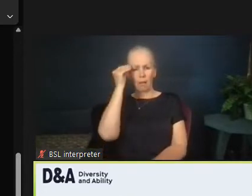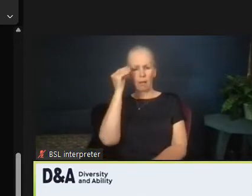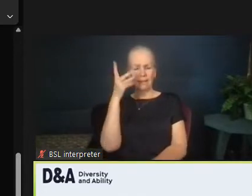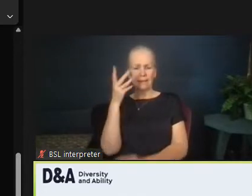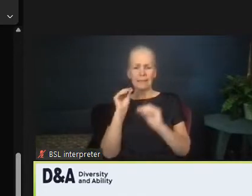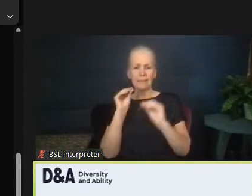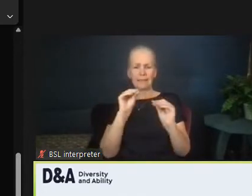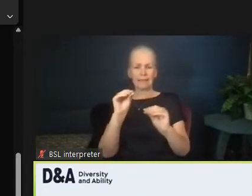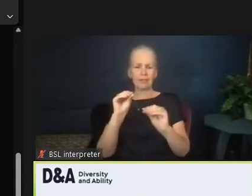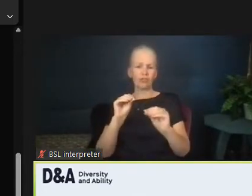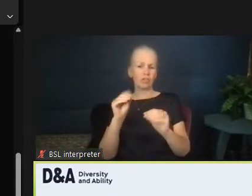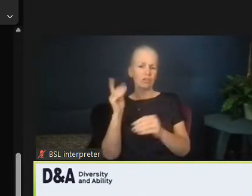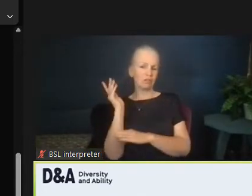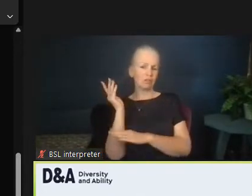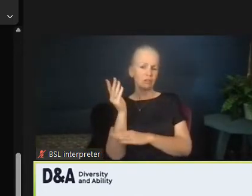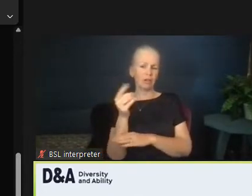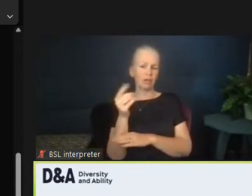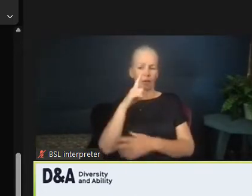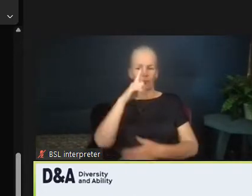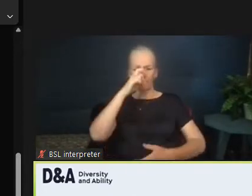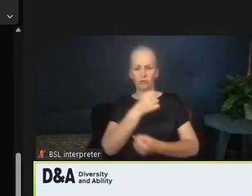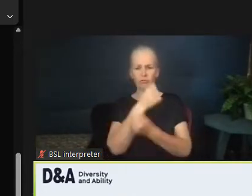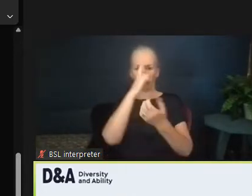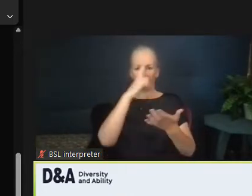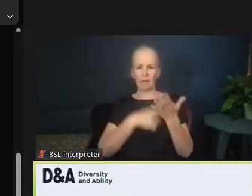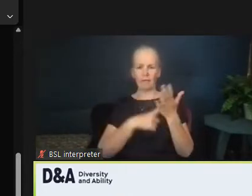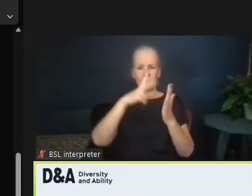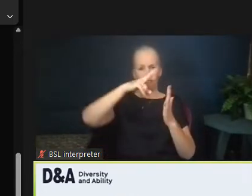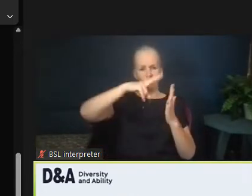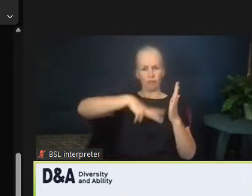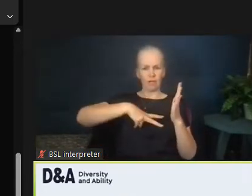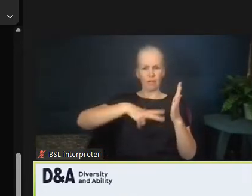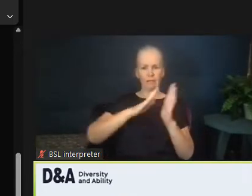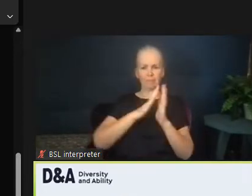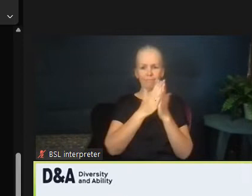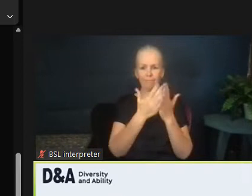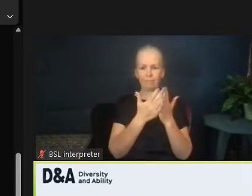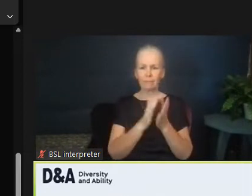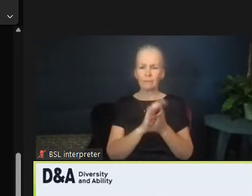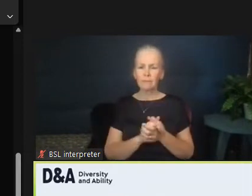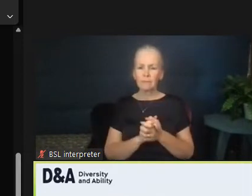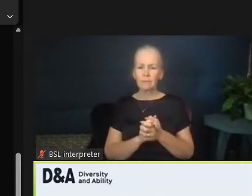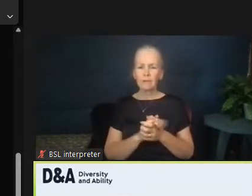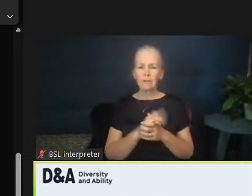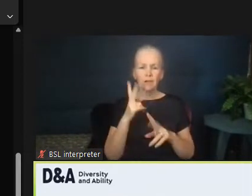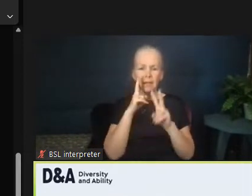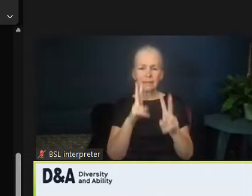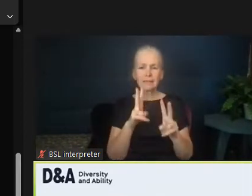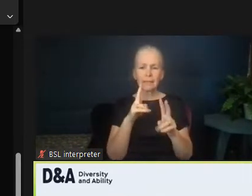we implement. I am a strong believer in reading. For those that can't see I'm holding up a book